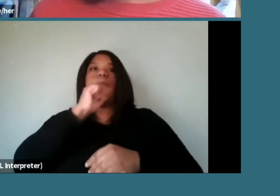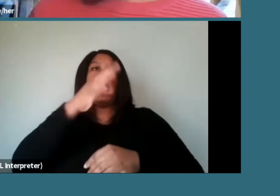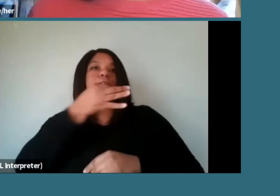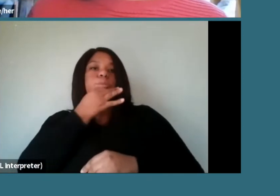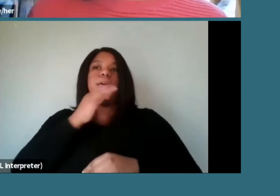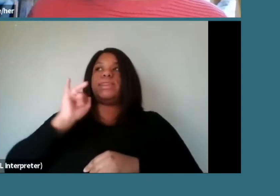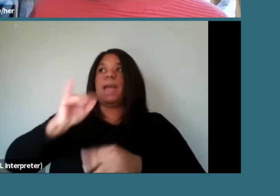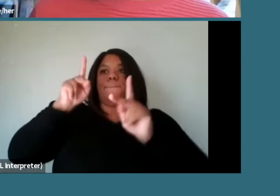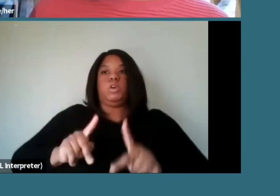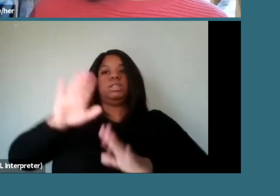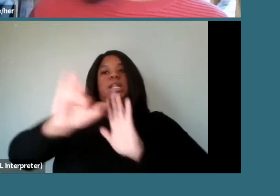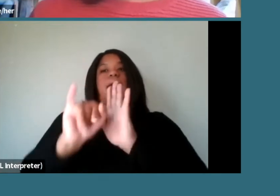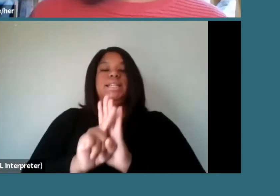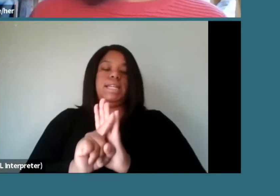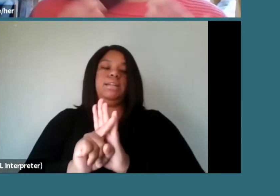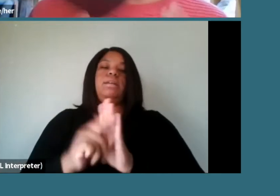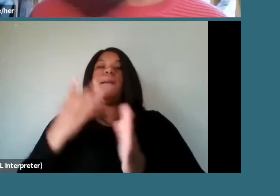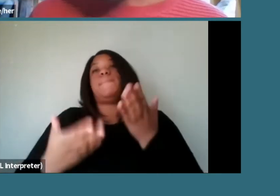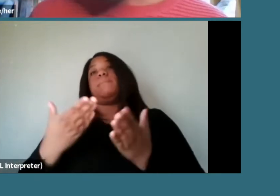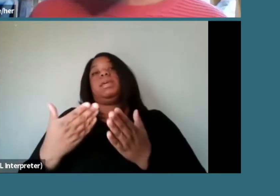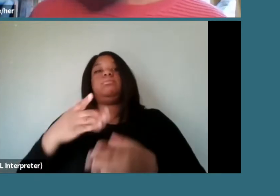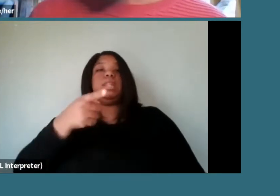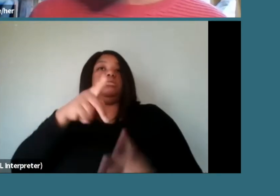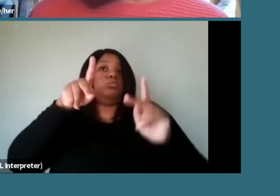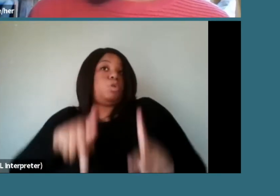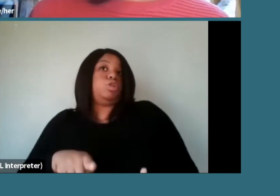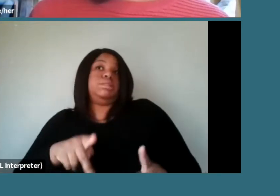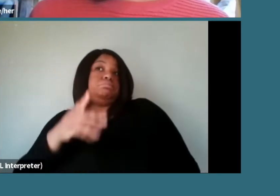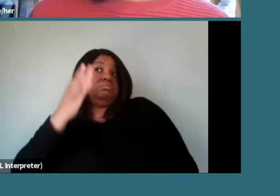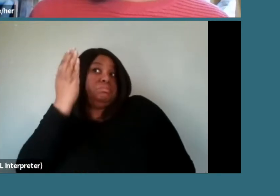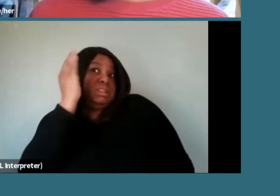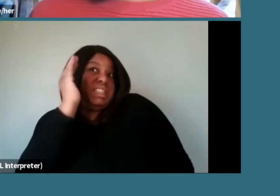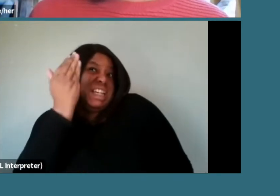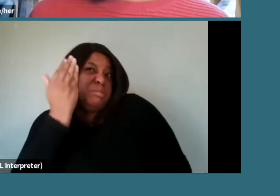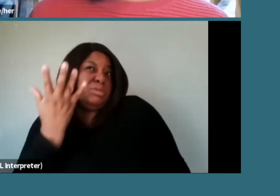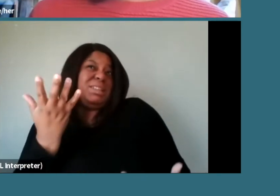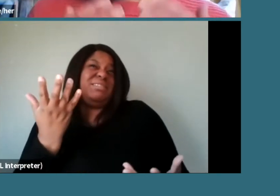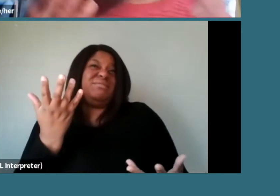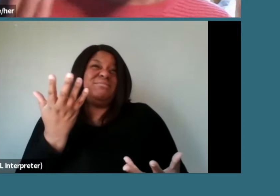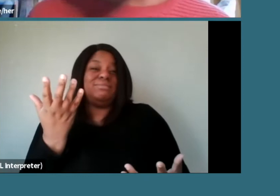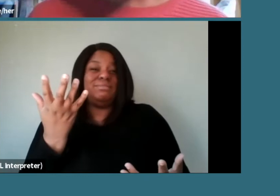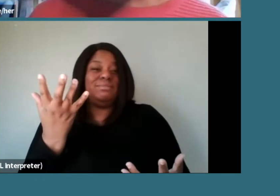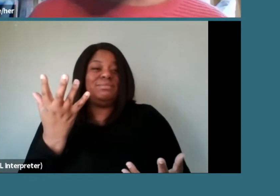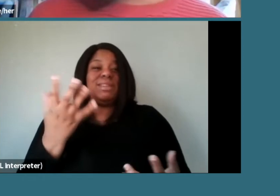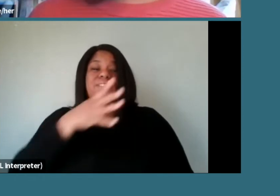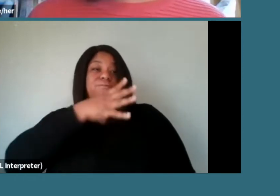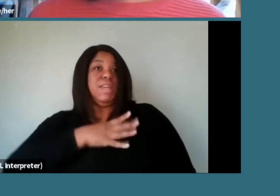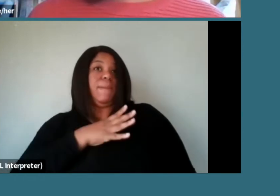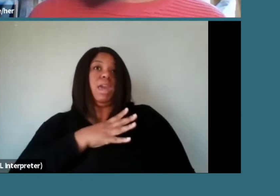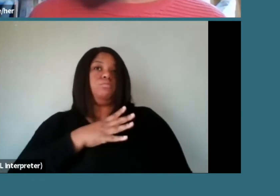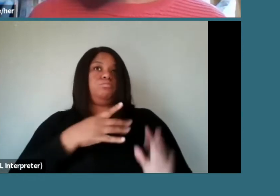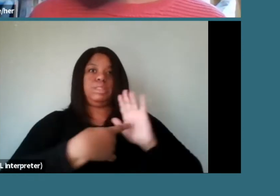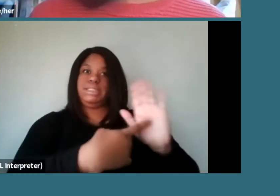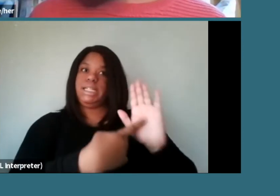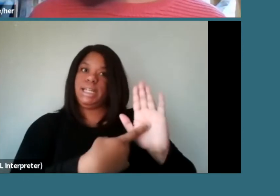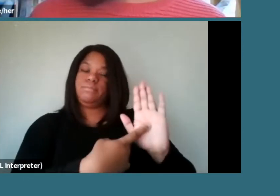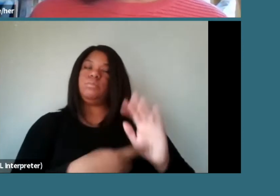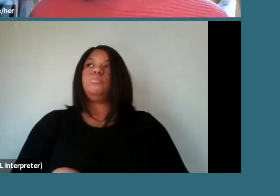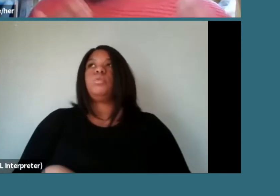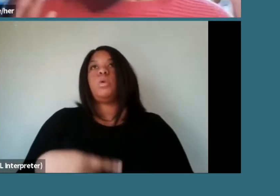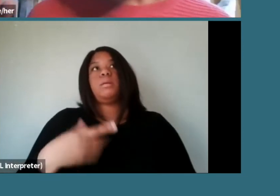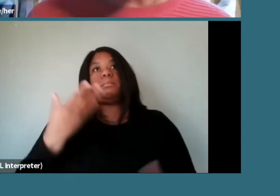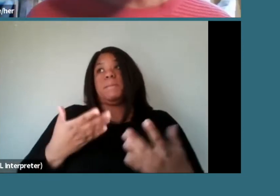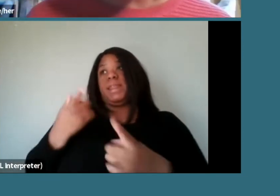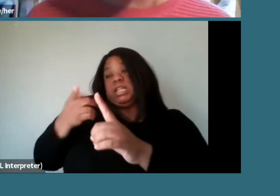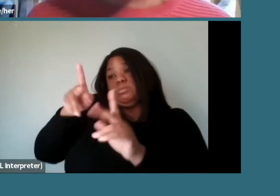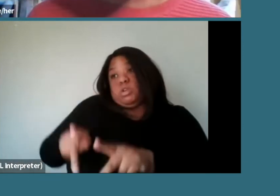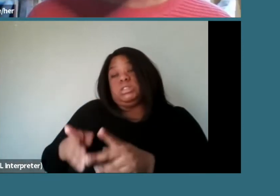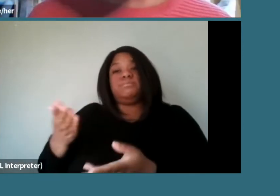So maybe this person seems to be female presenting or this person seems to